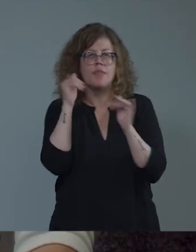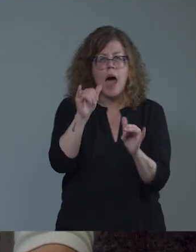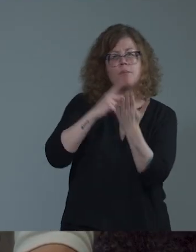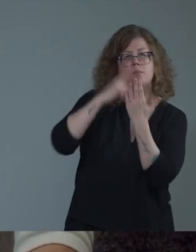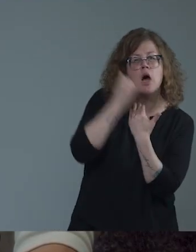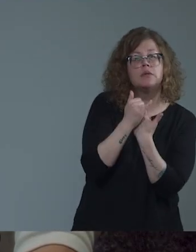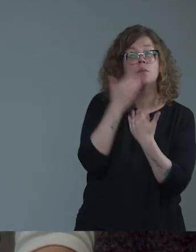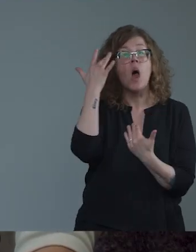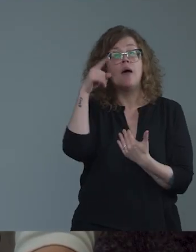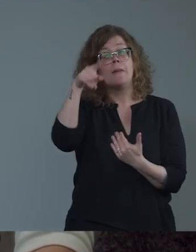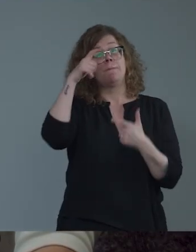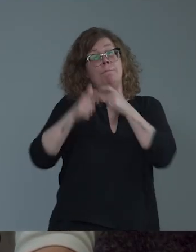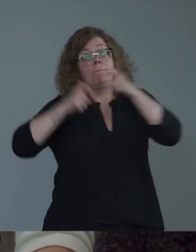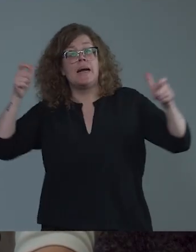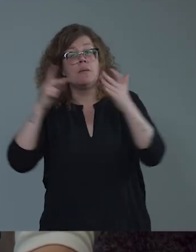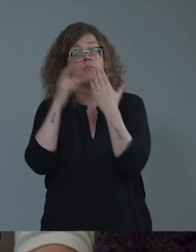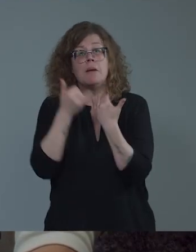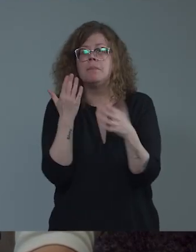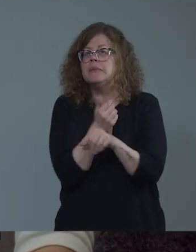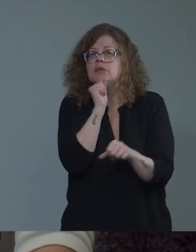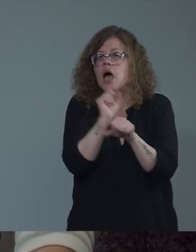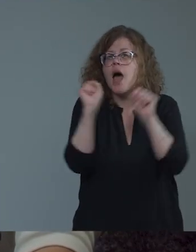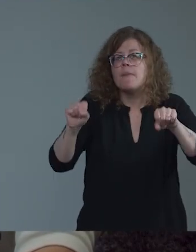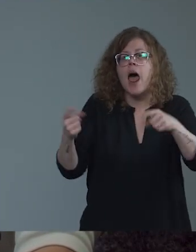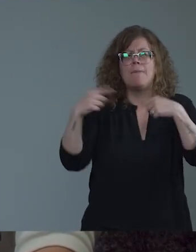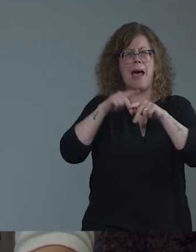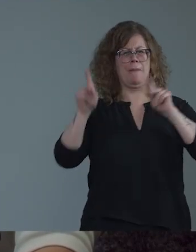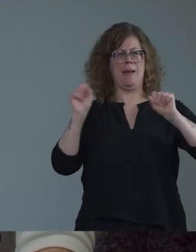And as you have those opportunities to work with people, if you are able to deliver above and